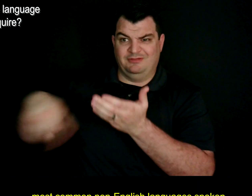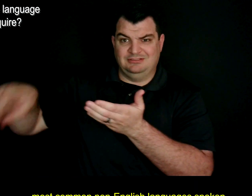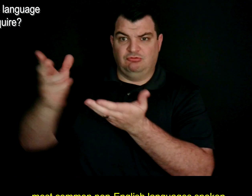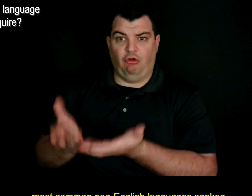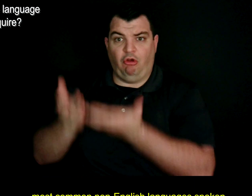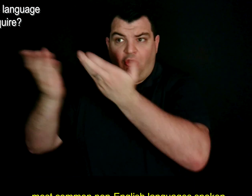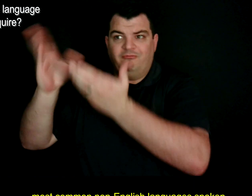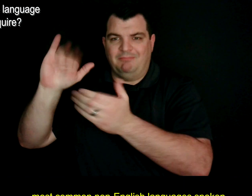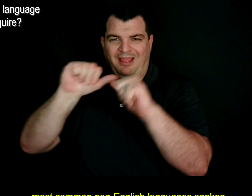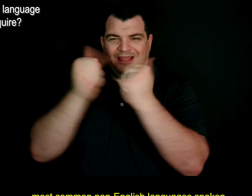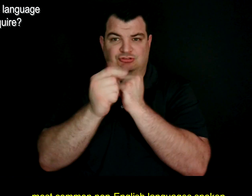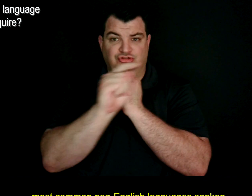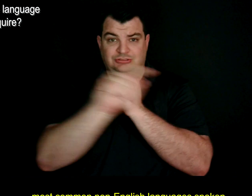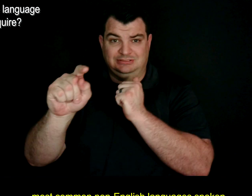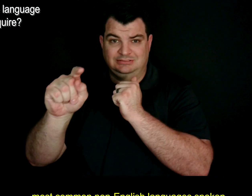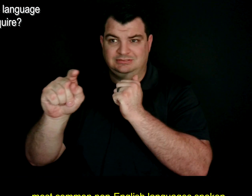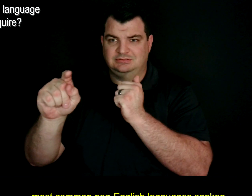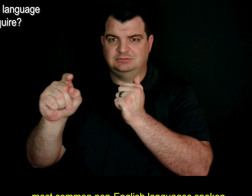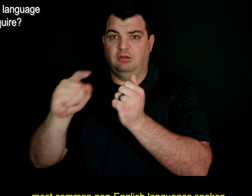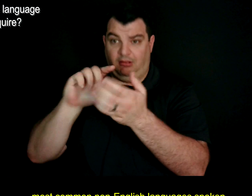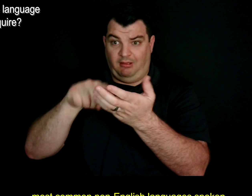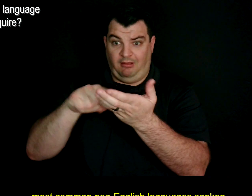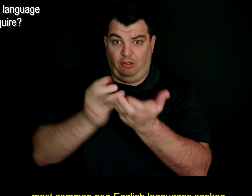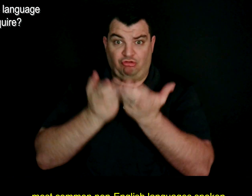most common non-English languages spoken